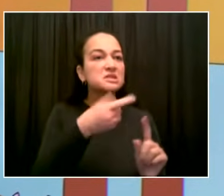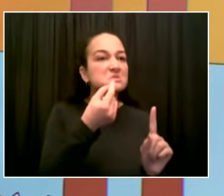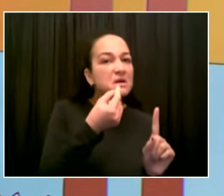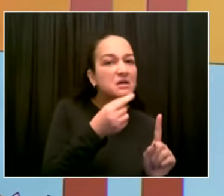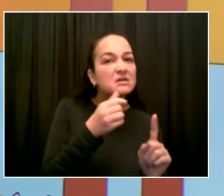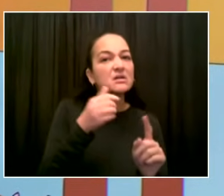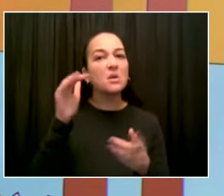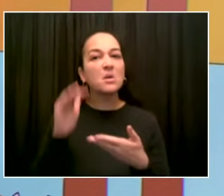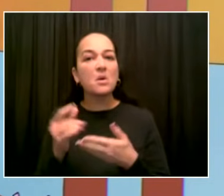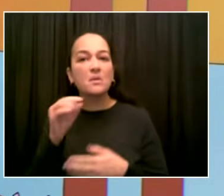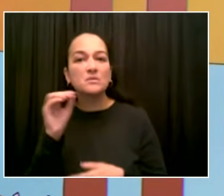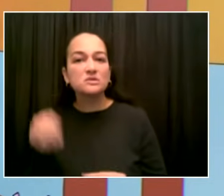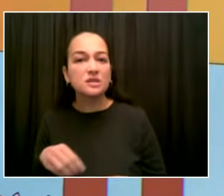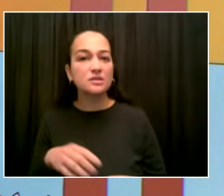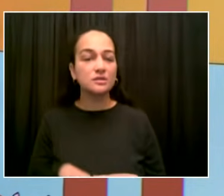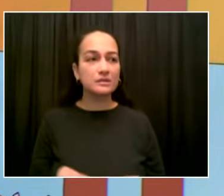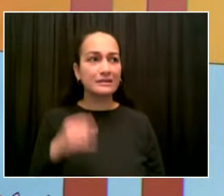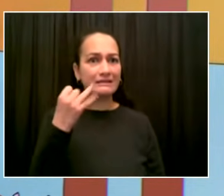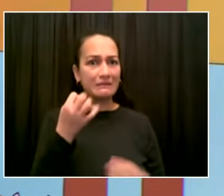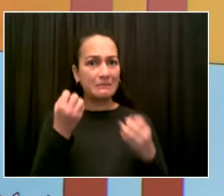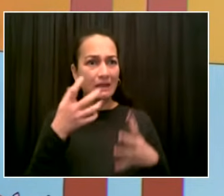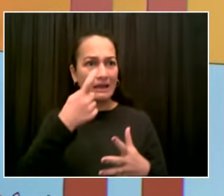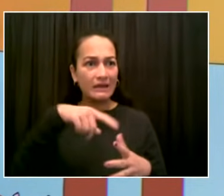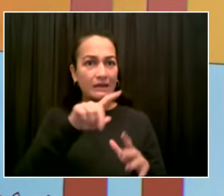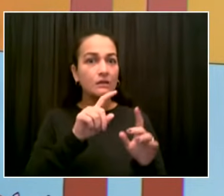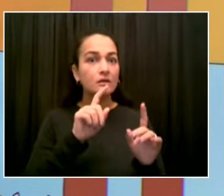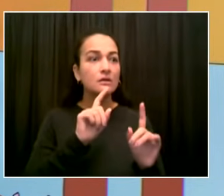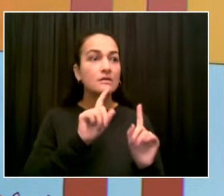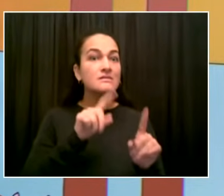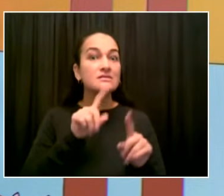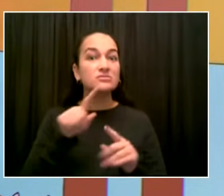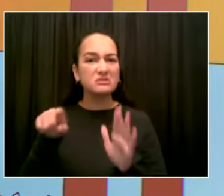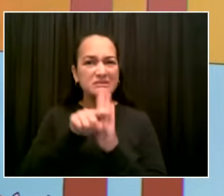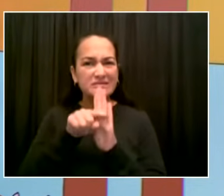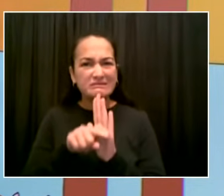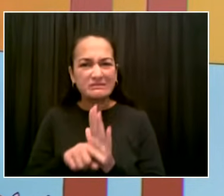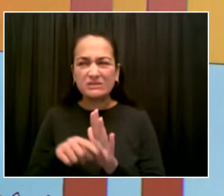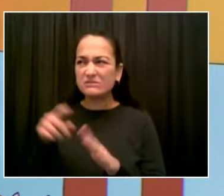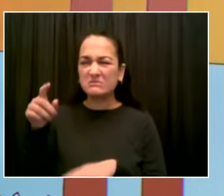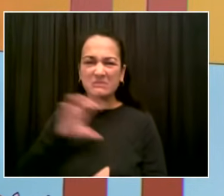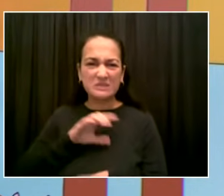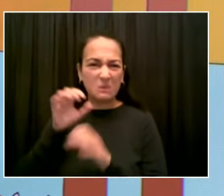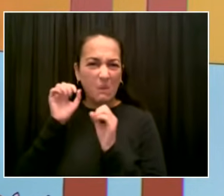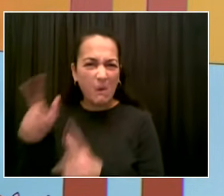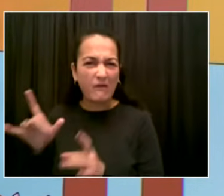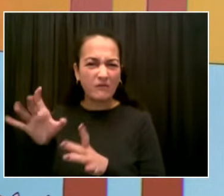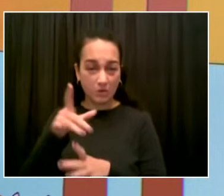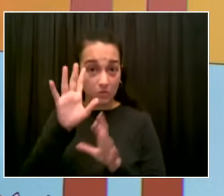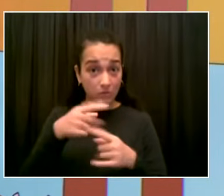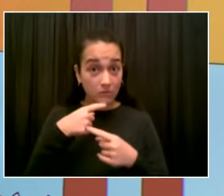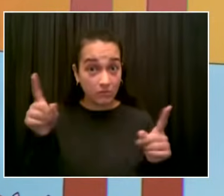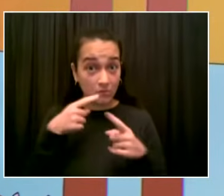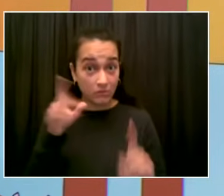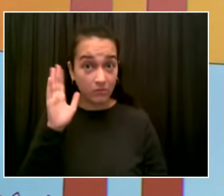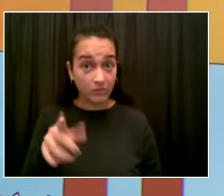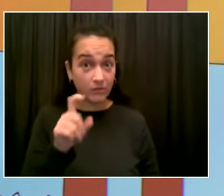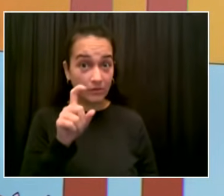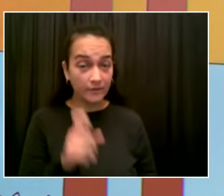ARE KIND OF THE RAWN UMBERS AND IF THERE ARE ANY EFFORTS TO REACH OUT TO THOSE WHO MAY NOT BE SO DIGITALLY CONNECTED, THE HOMELE CSSOMES TO